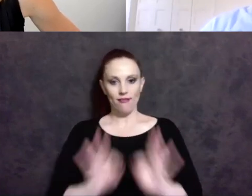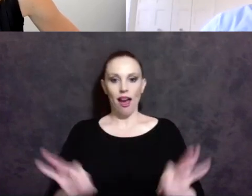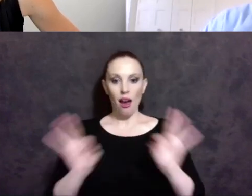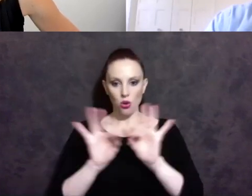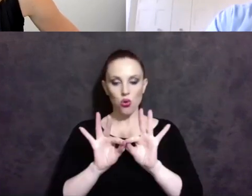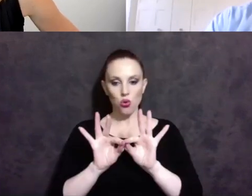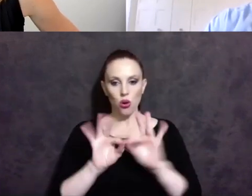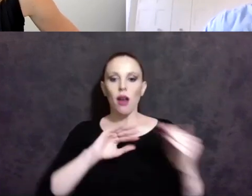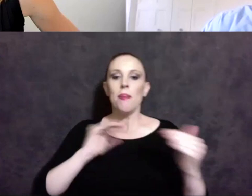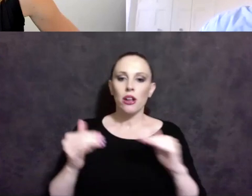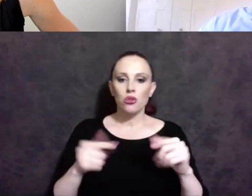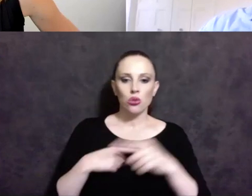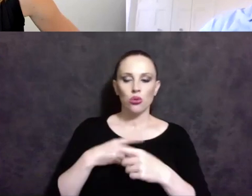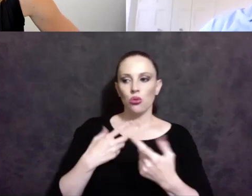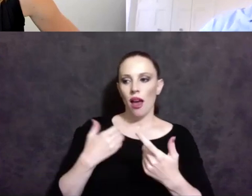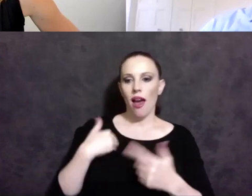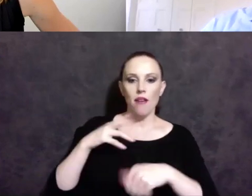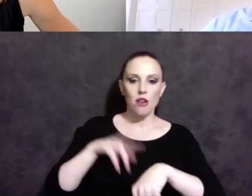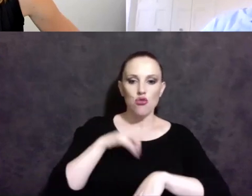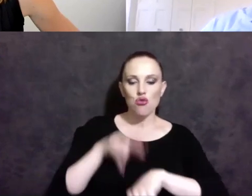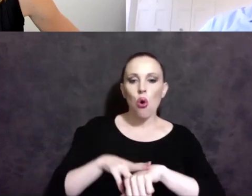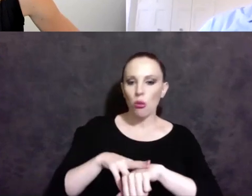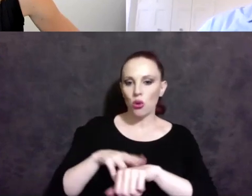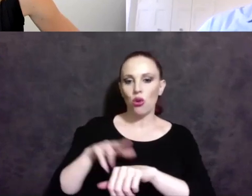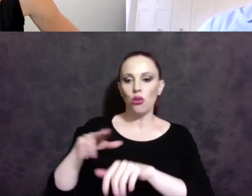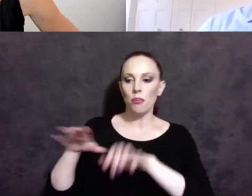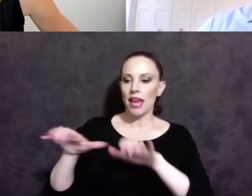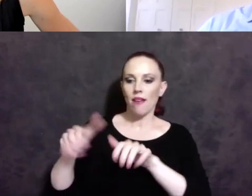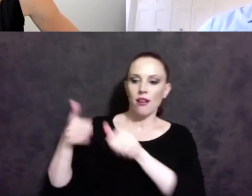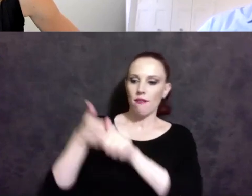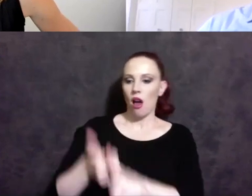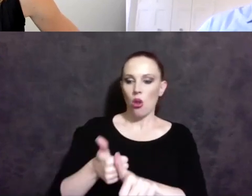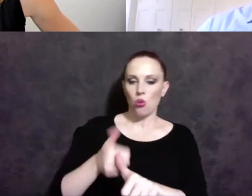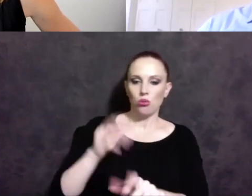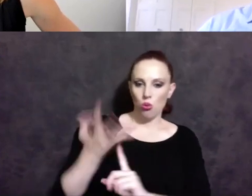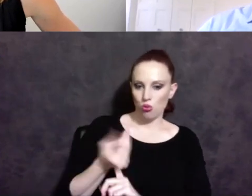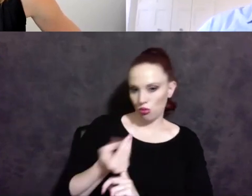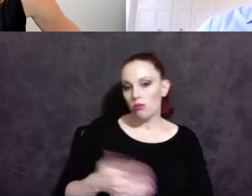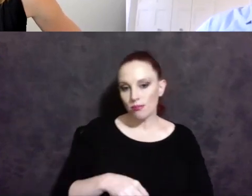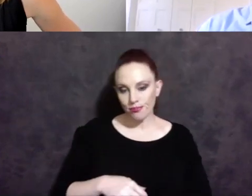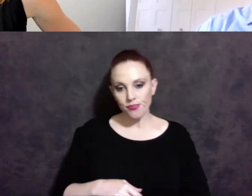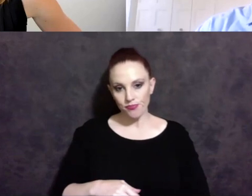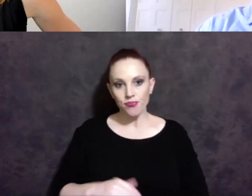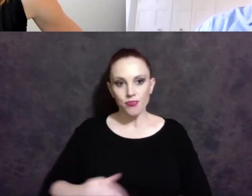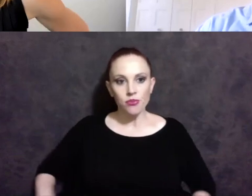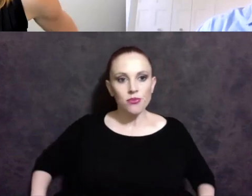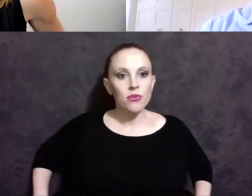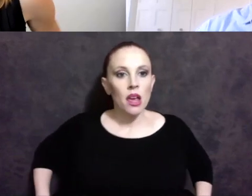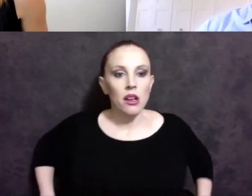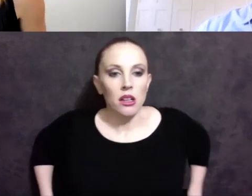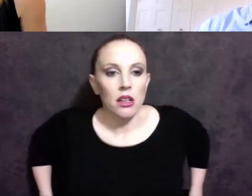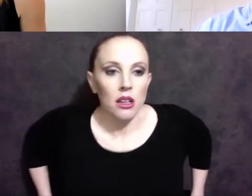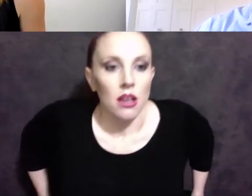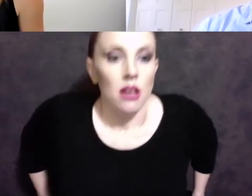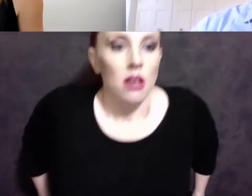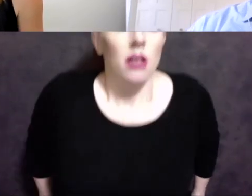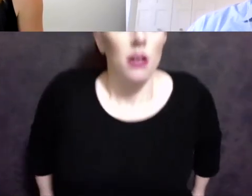being this normative behavior conformist culture. And there is a question from Heidi. I think